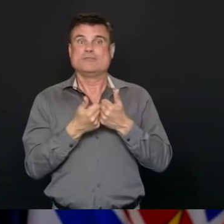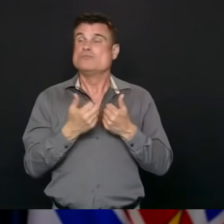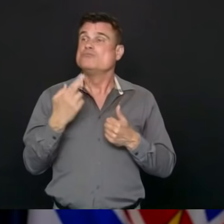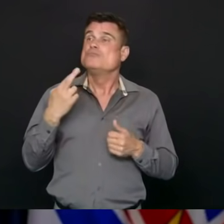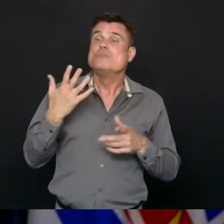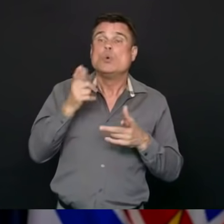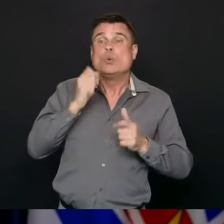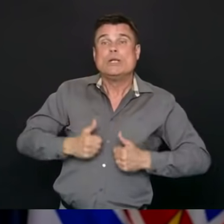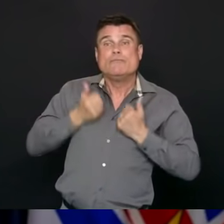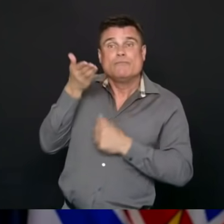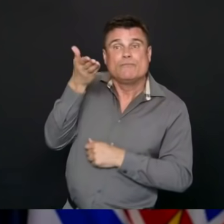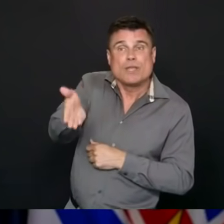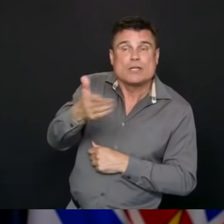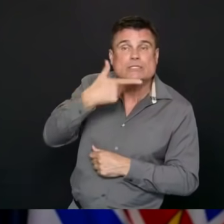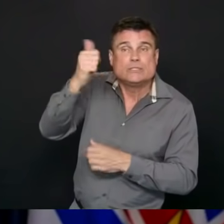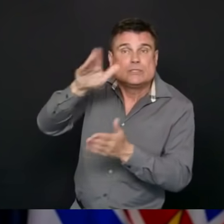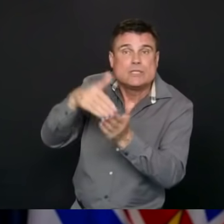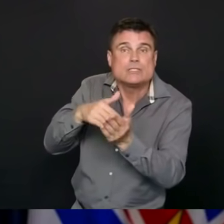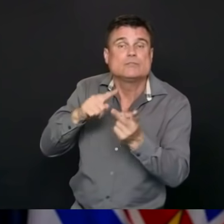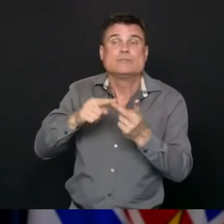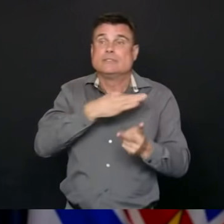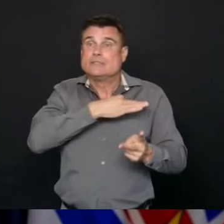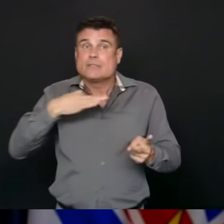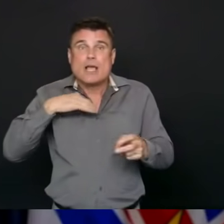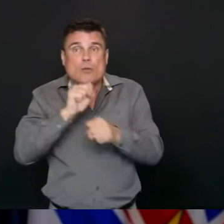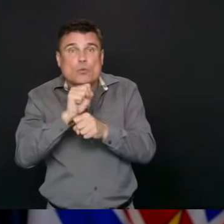, staff, and families.